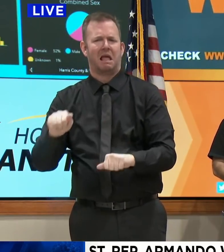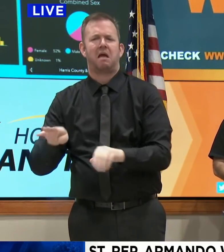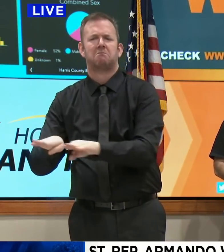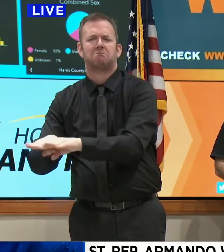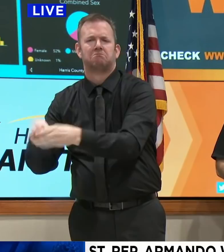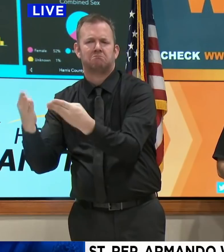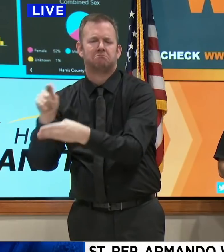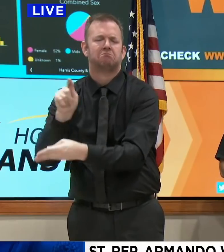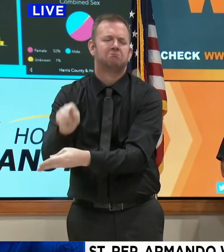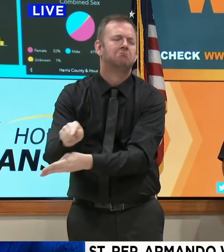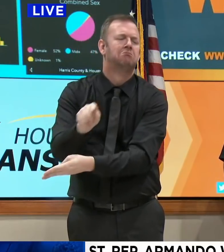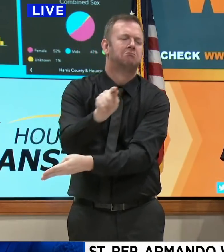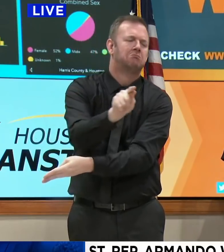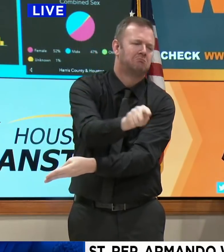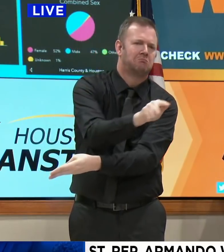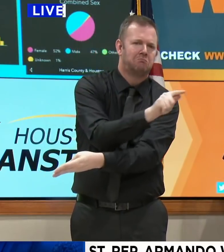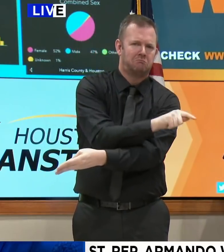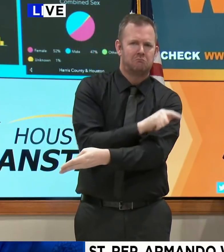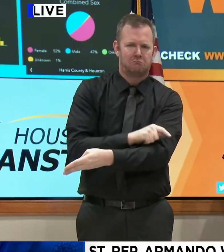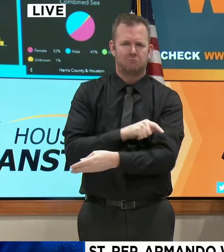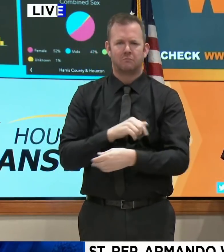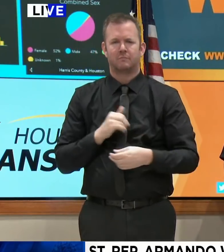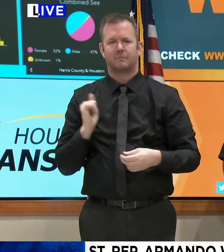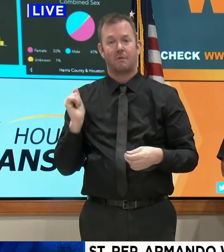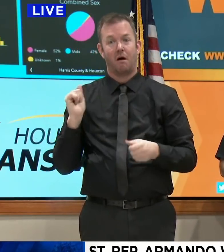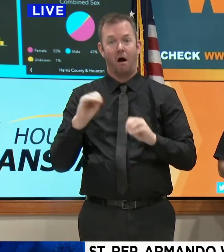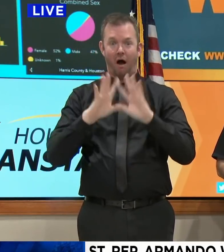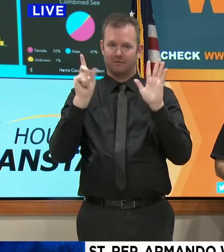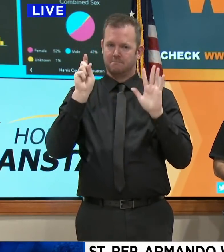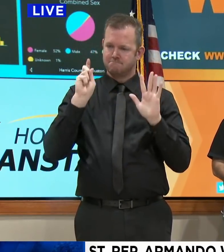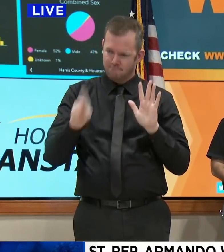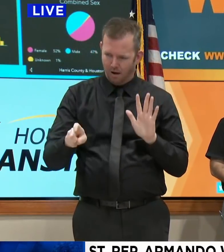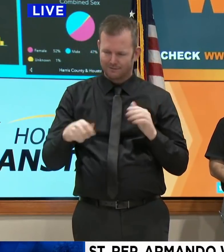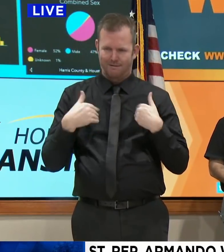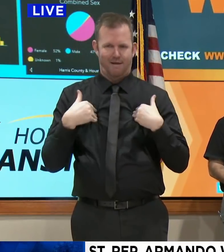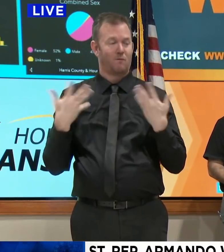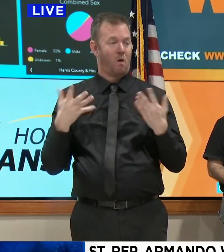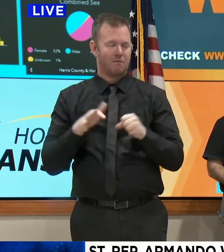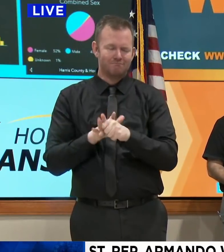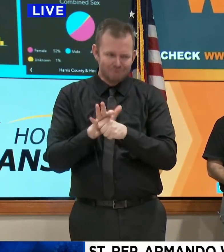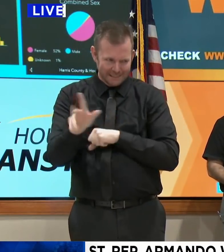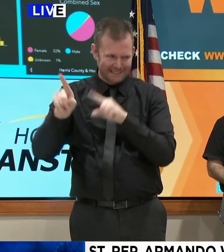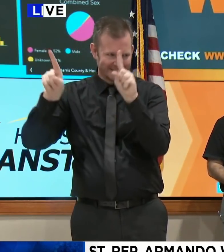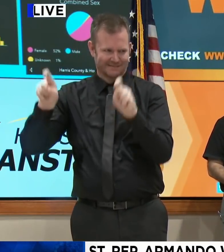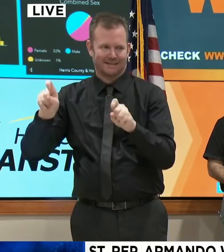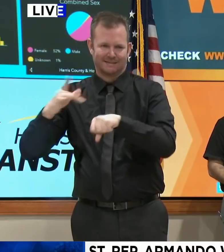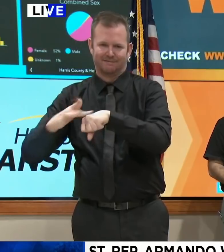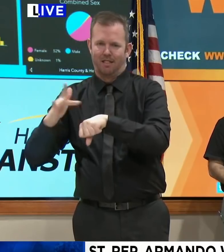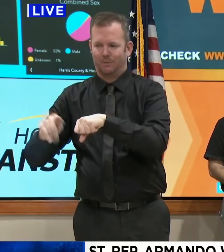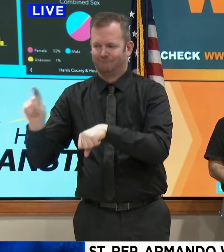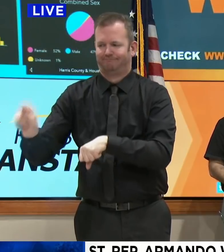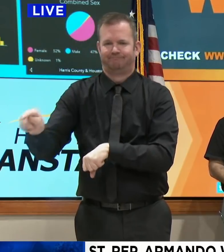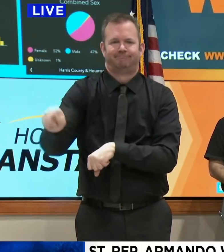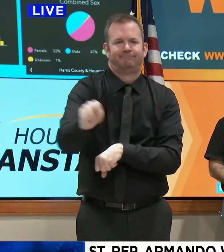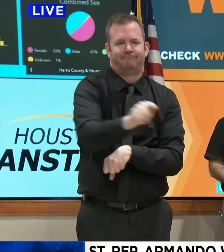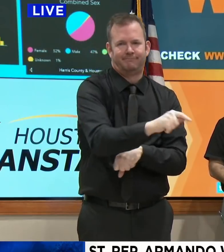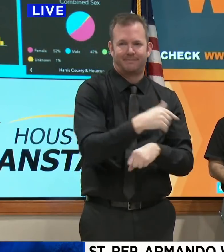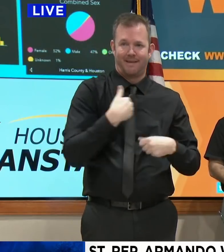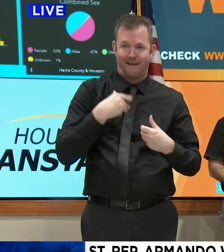and come down at which point we will be in a position to begin will be in a position to begin lifting orders as long lifting orders as long as we have the testing and we as we have the testing and we have the epidemiological have the epidemiological capacity which we’re building